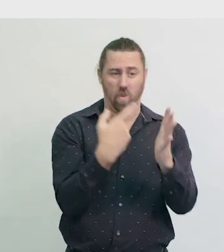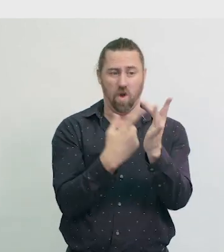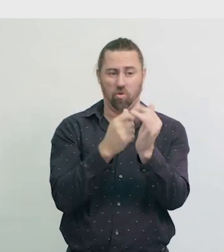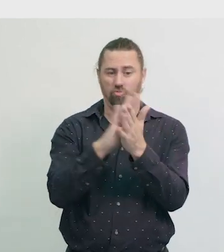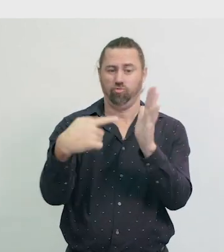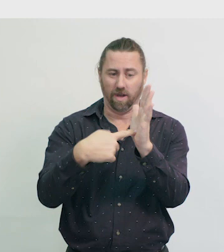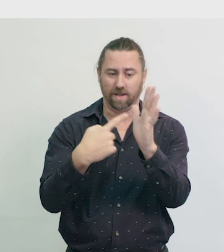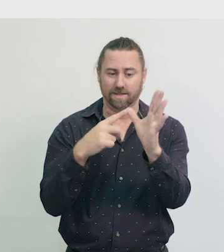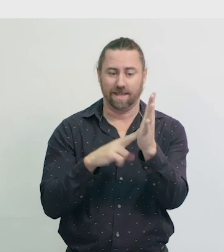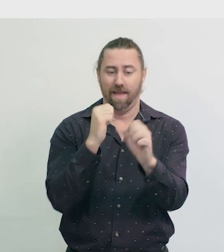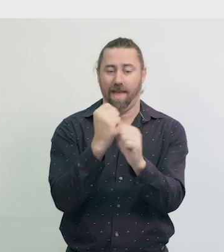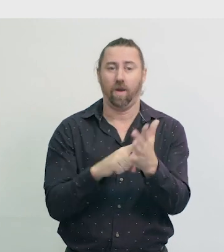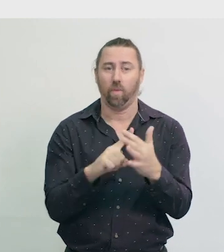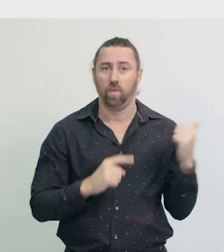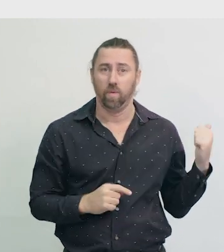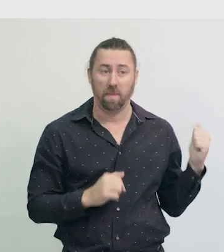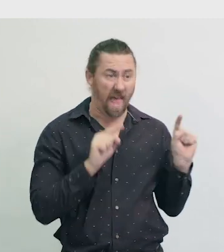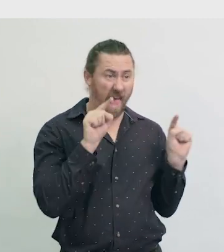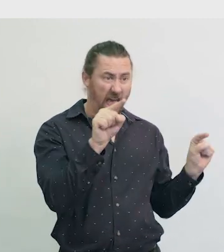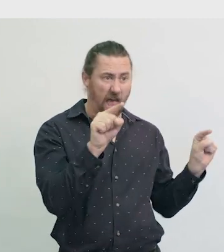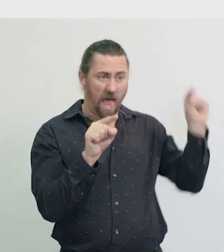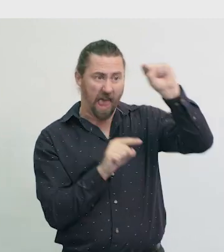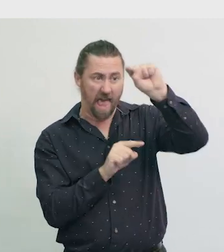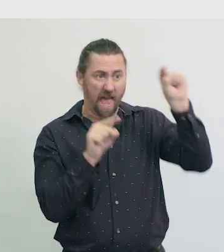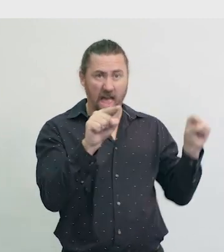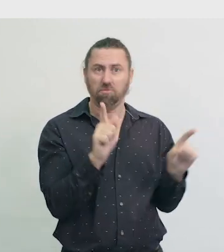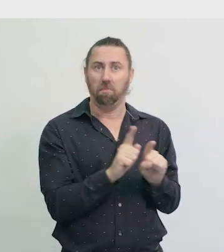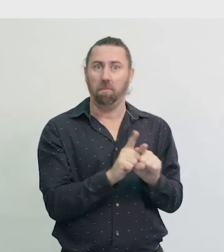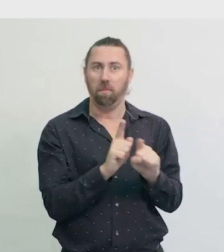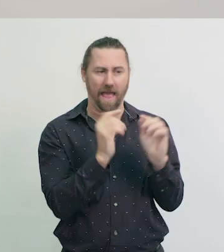which is also two pairs of vertically opposite equal angles.